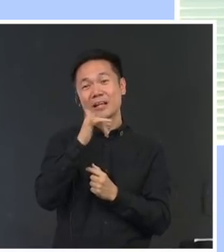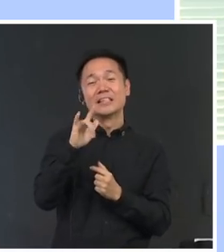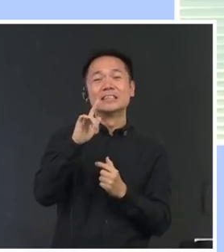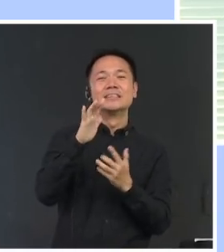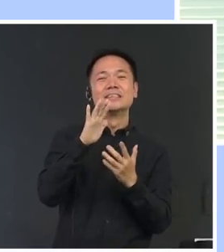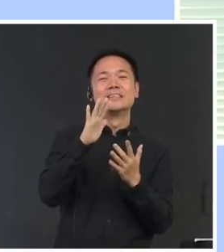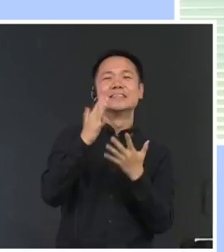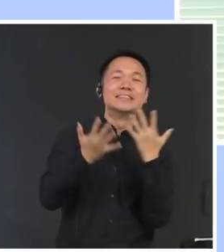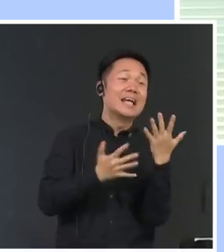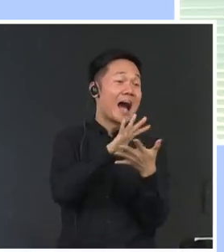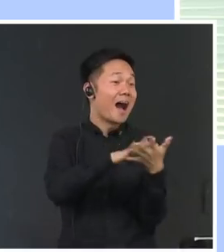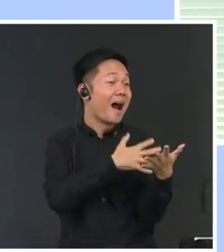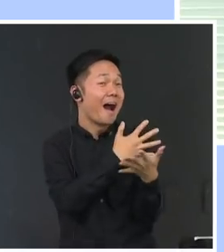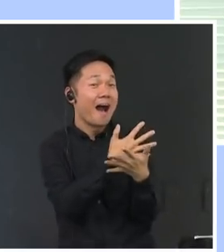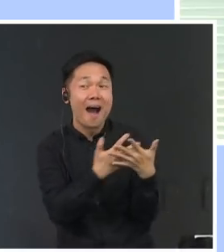is on the right-hand side of